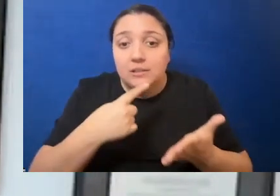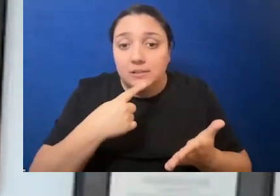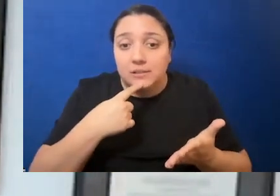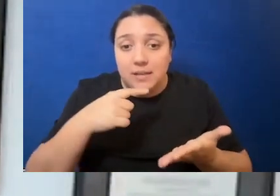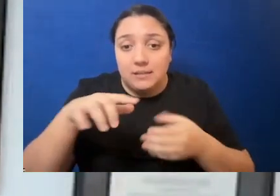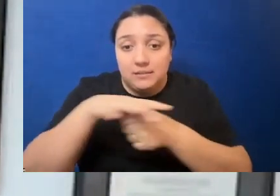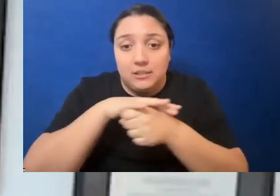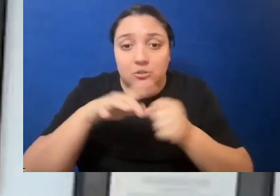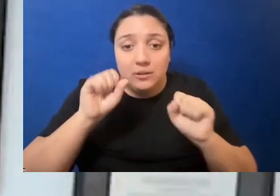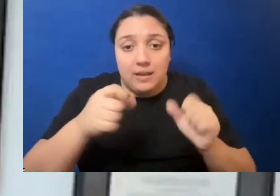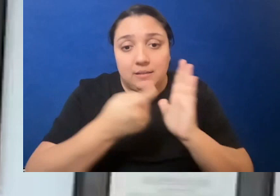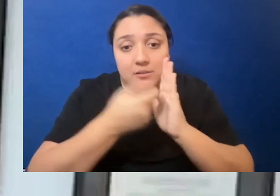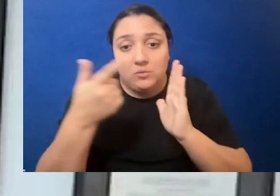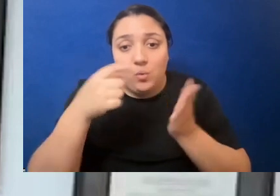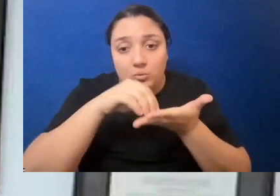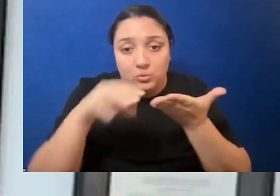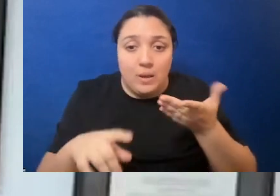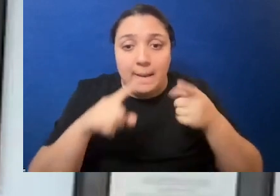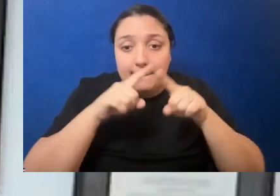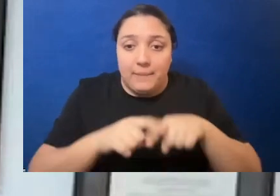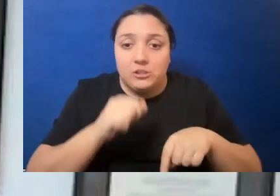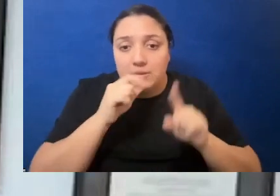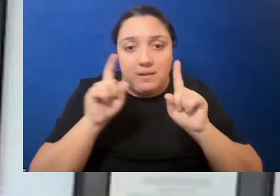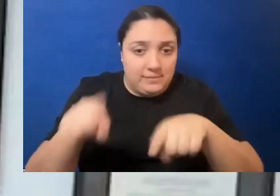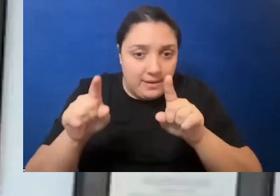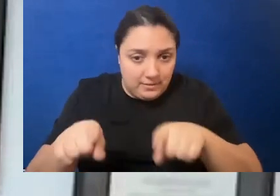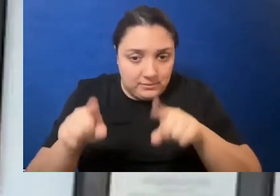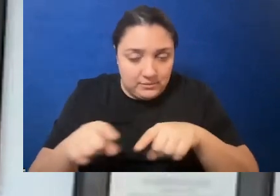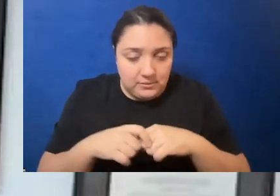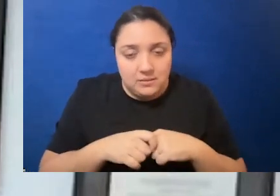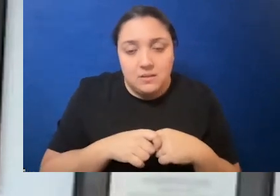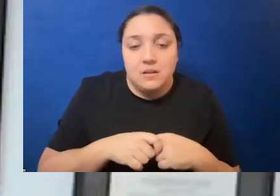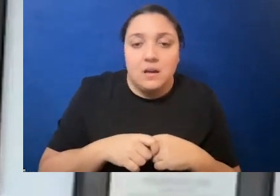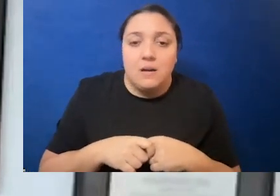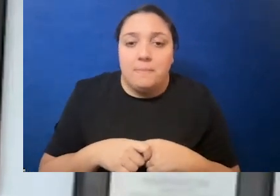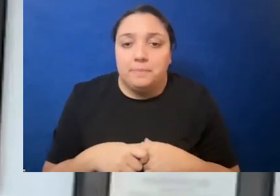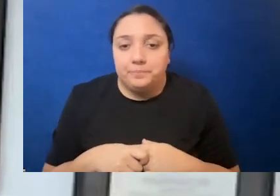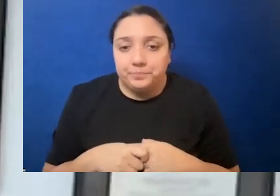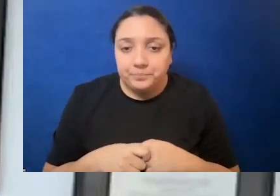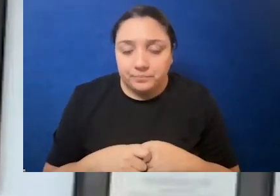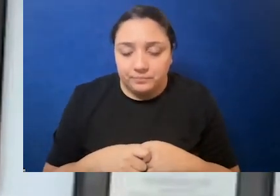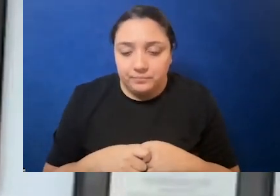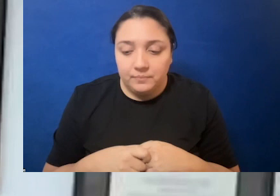DISENROLL A STUDENT BASED ON NOT ATTENDING. IF THE STUDENT HAS A DISABILITY,